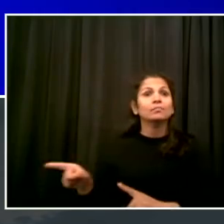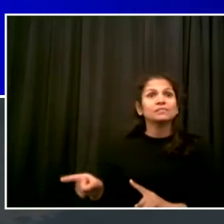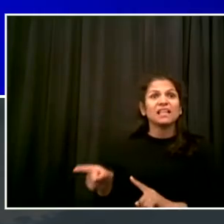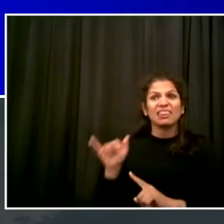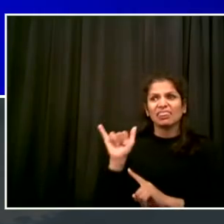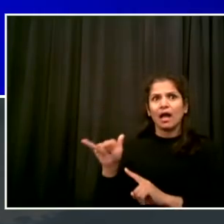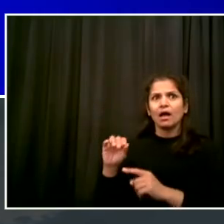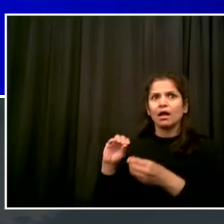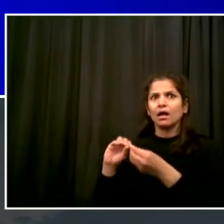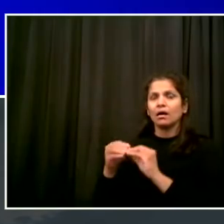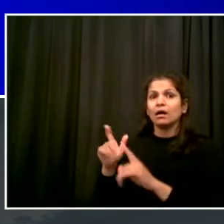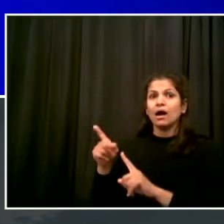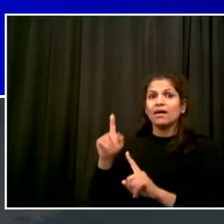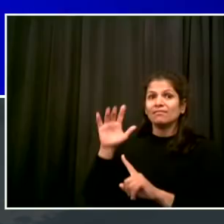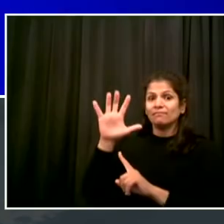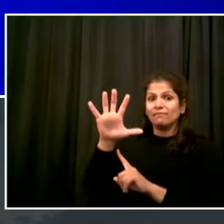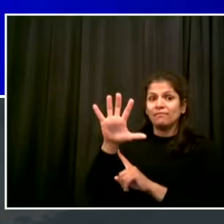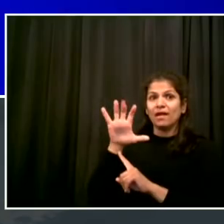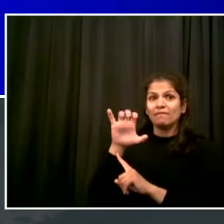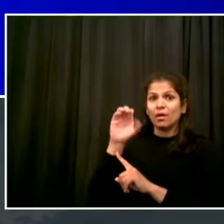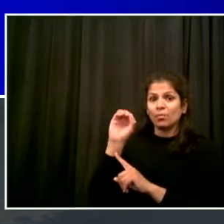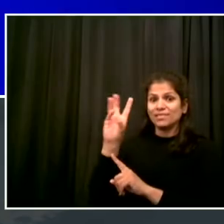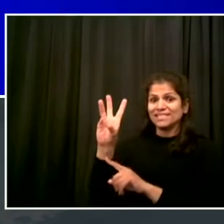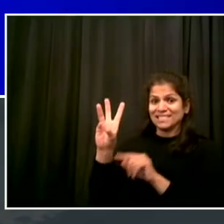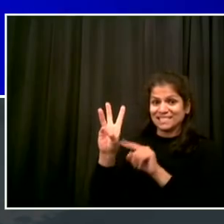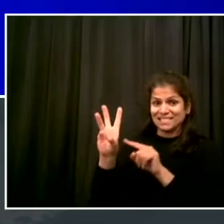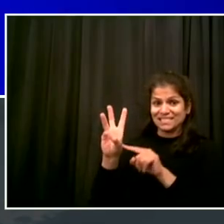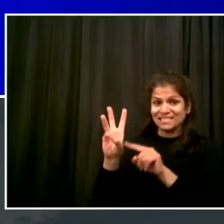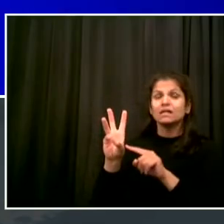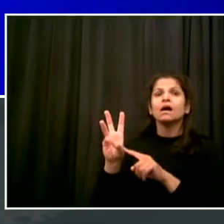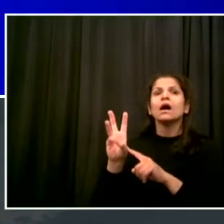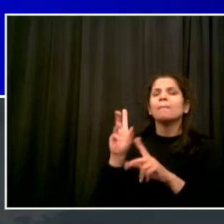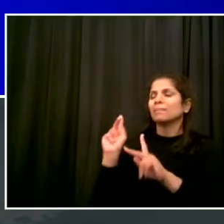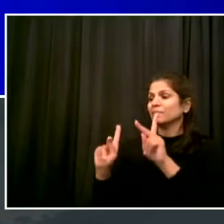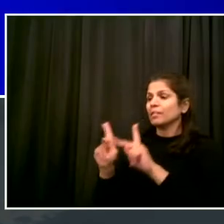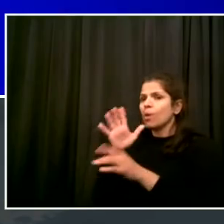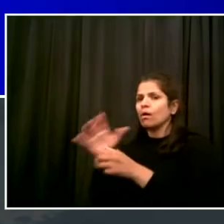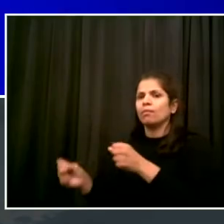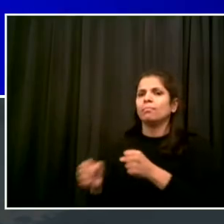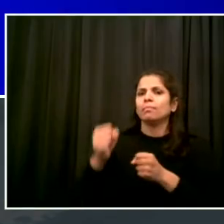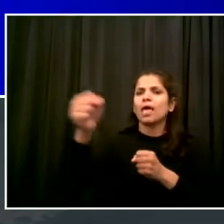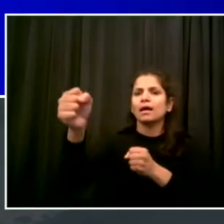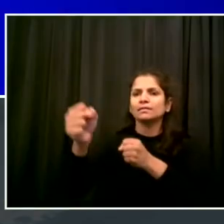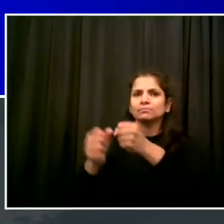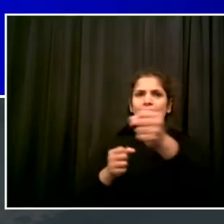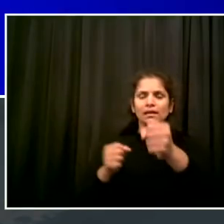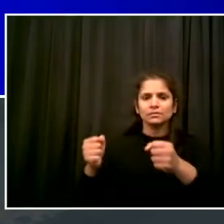LED TO A HOMELESS PERSON ACCEPTING HELP.